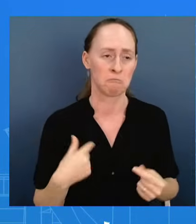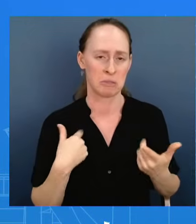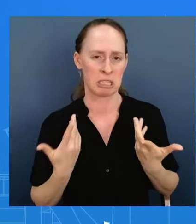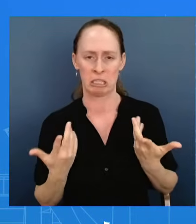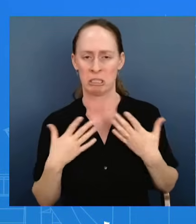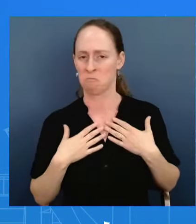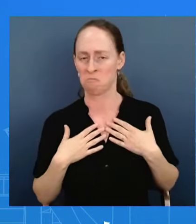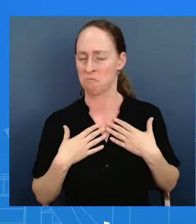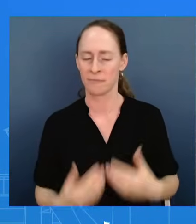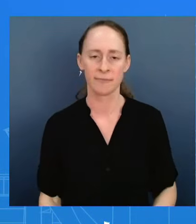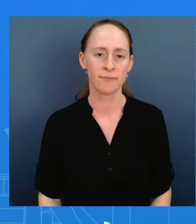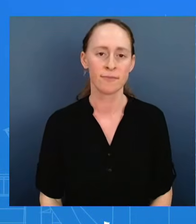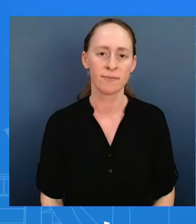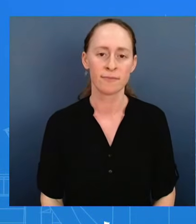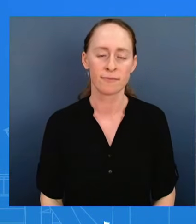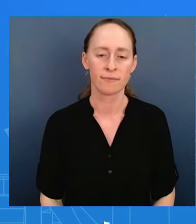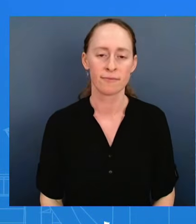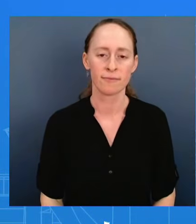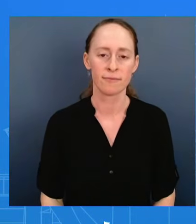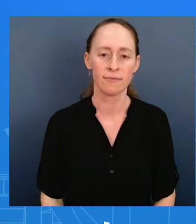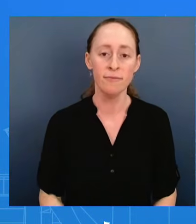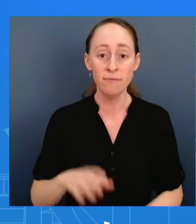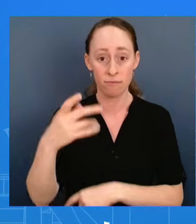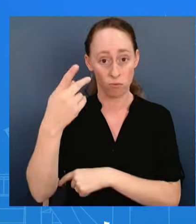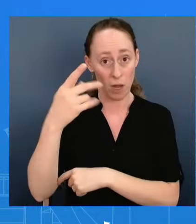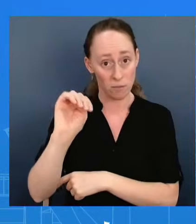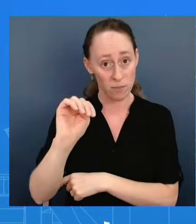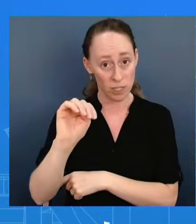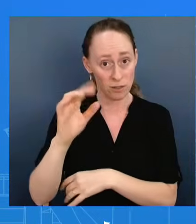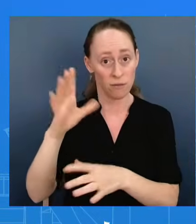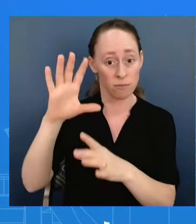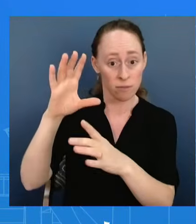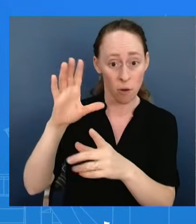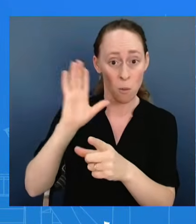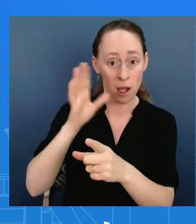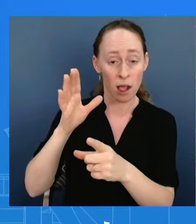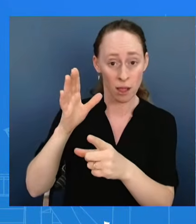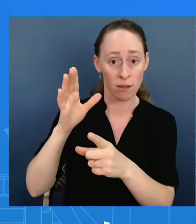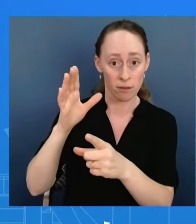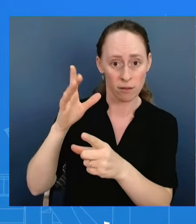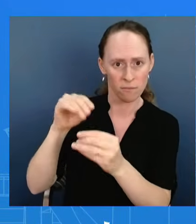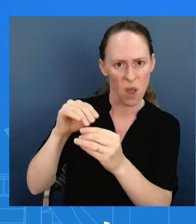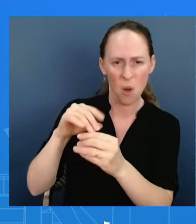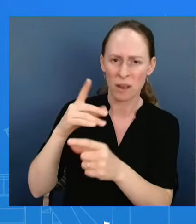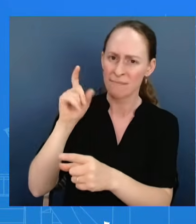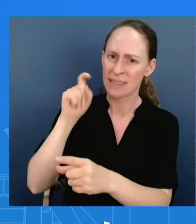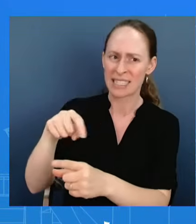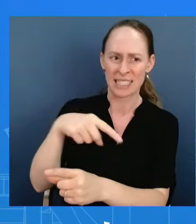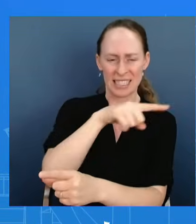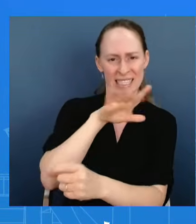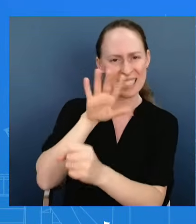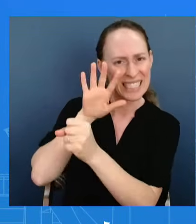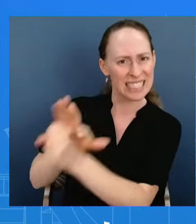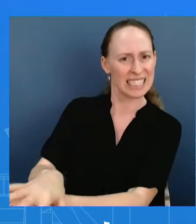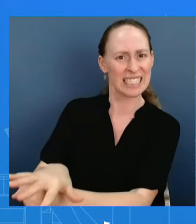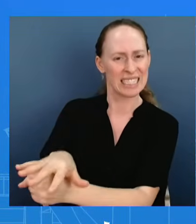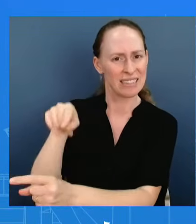just given that the framework, as my colleague mentioned, was just submitted about a few weeks and still nothing has come of that?